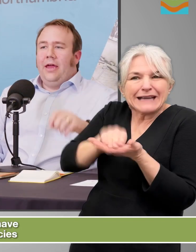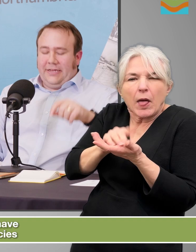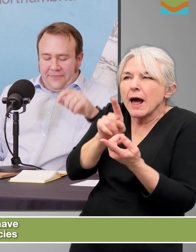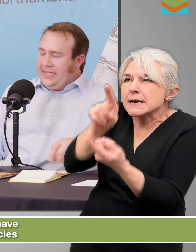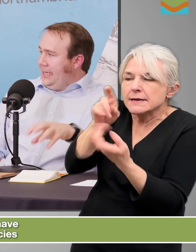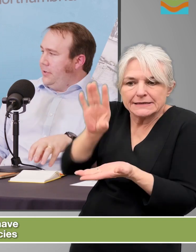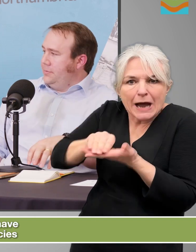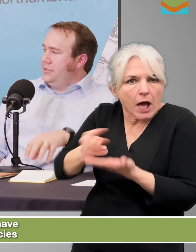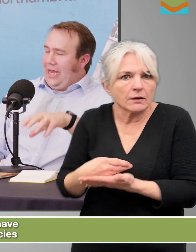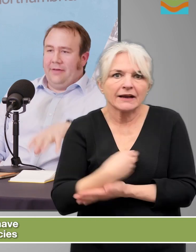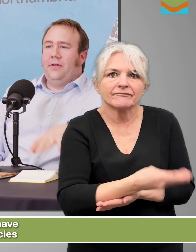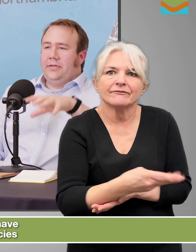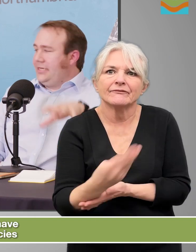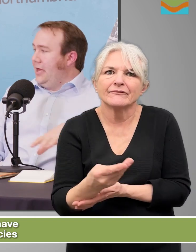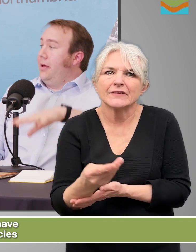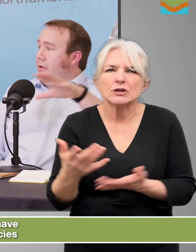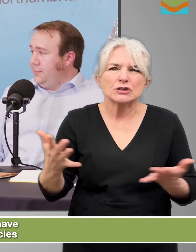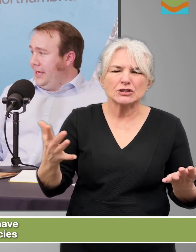it is physically possible to have data held by multiple agencies